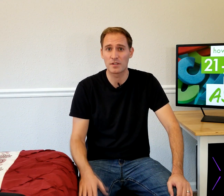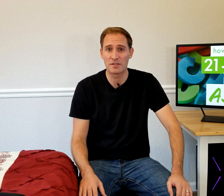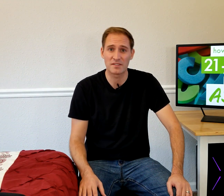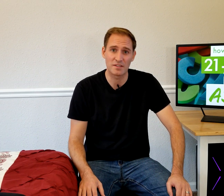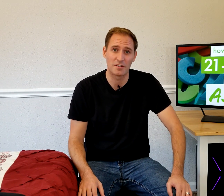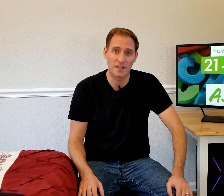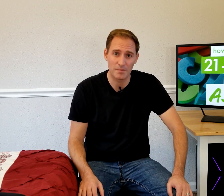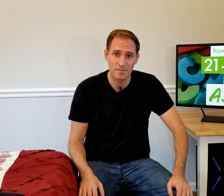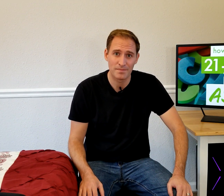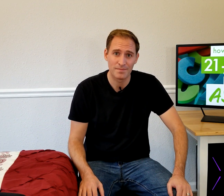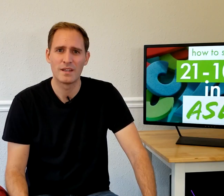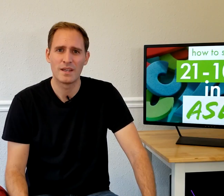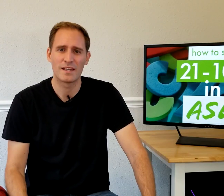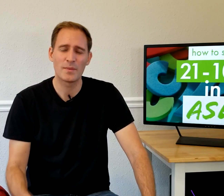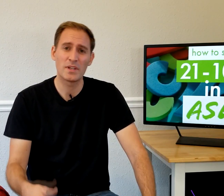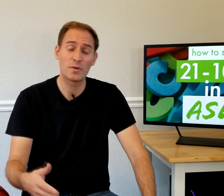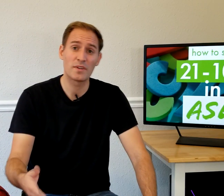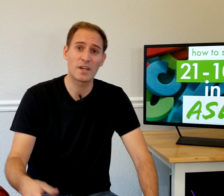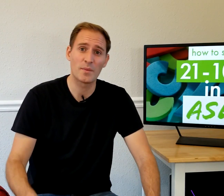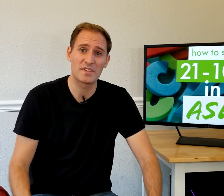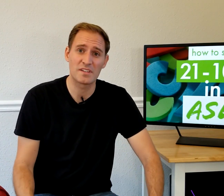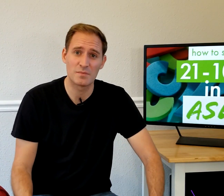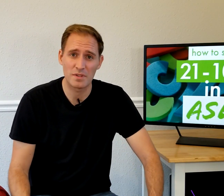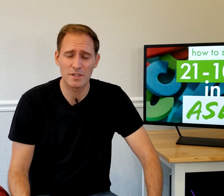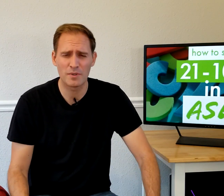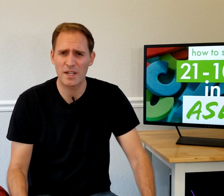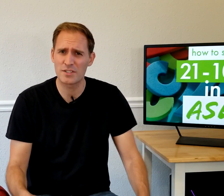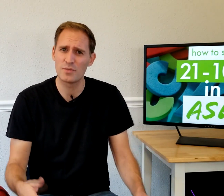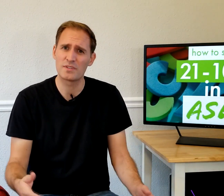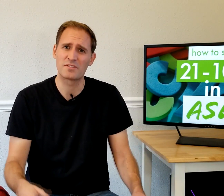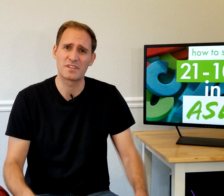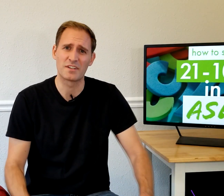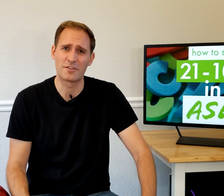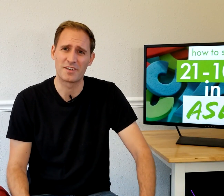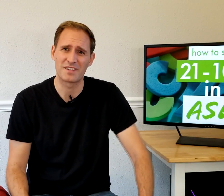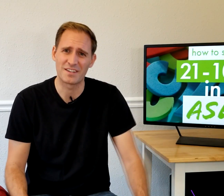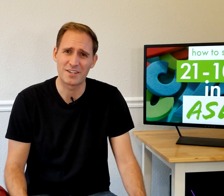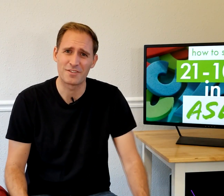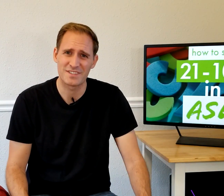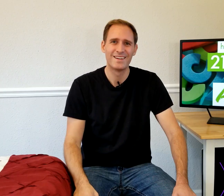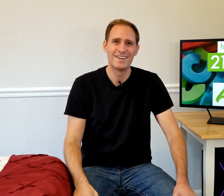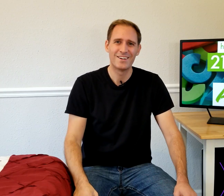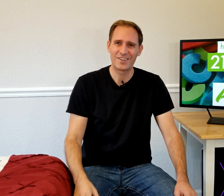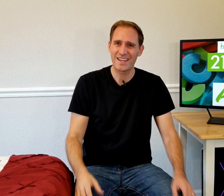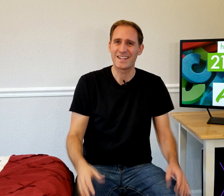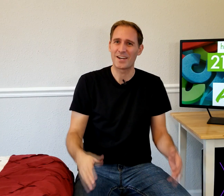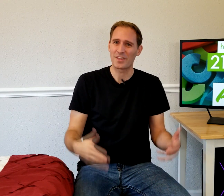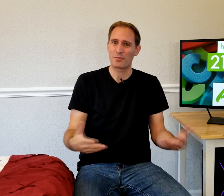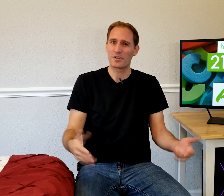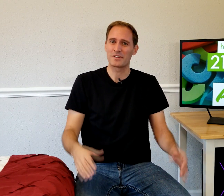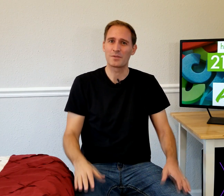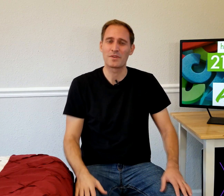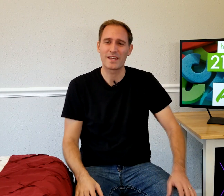a new lesson goes up. And let me know in the comment section below what got you interested in learning sign language? Okay, now that we're all done with that